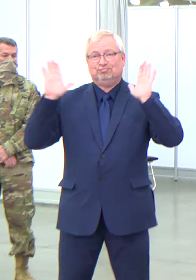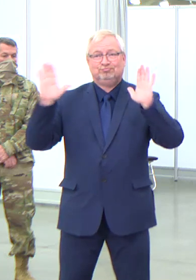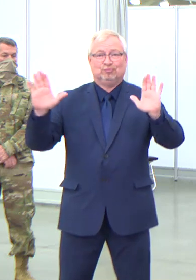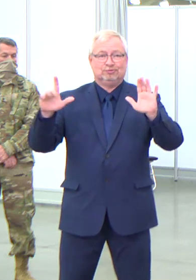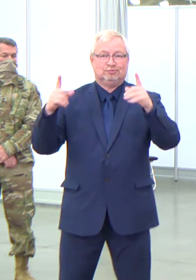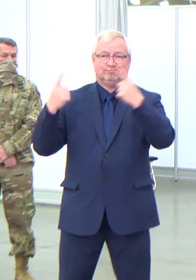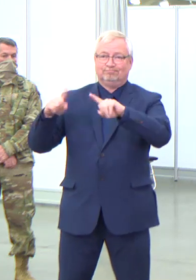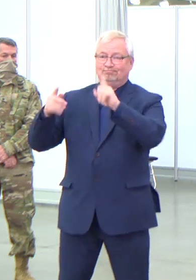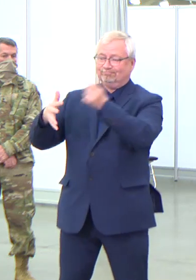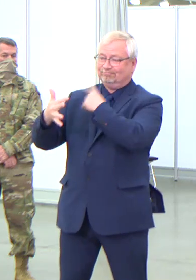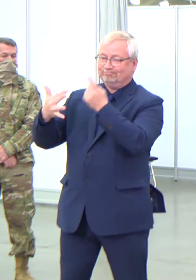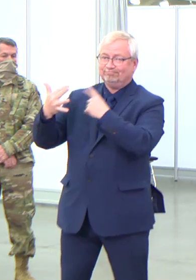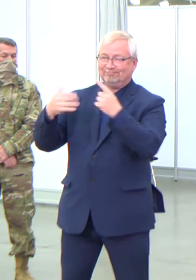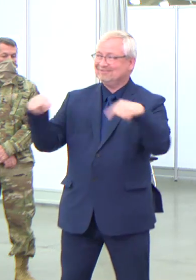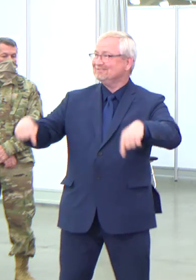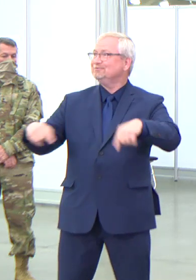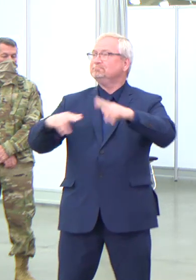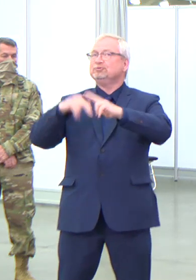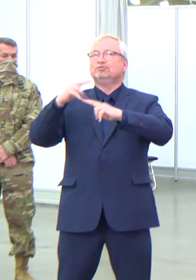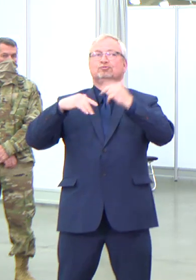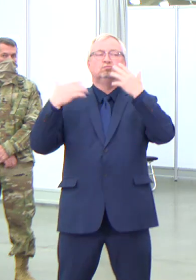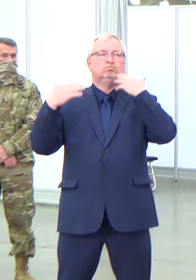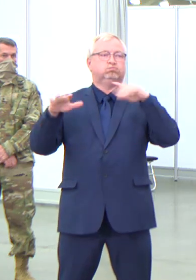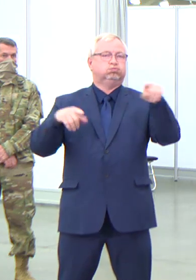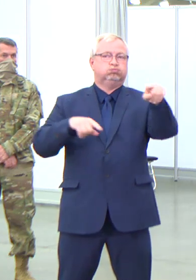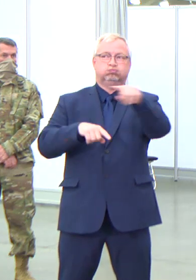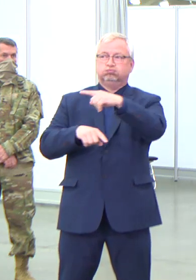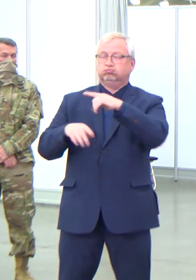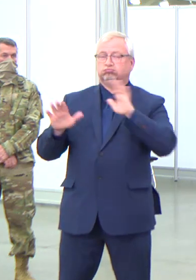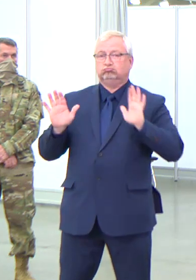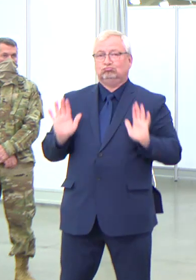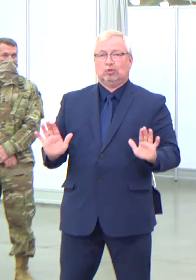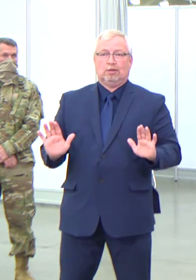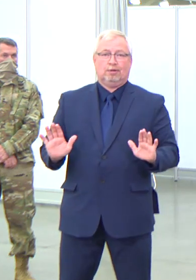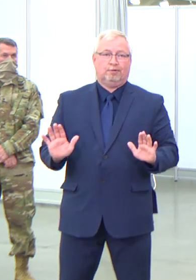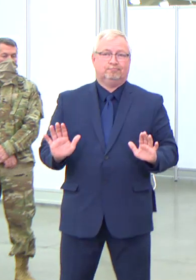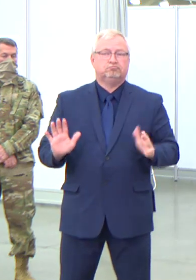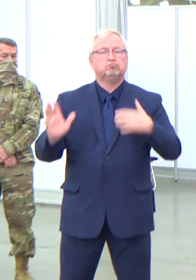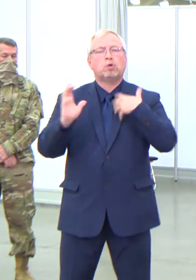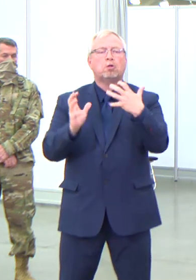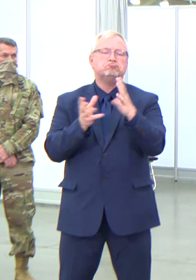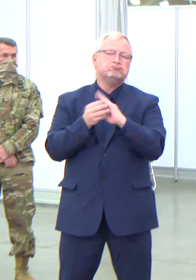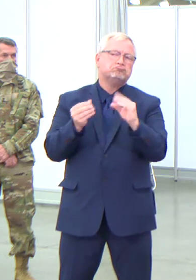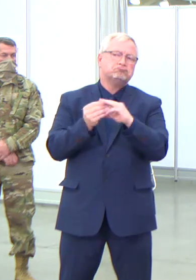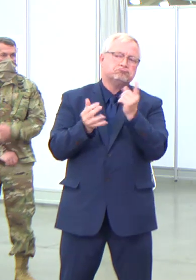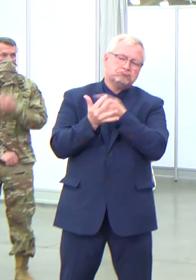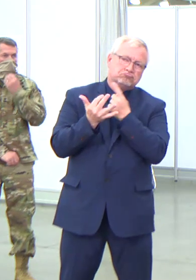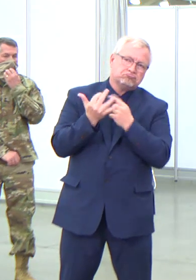work that has gone on here in this facility. I have a few comments that are about